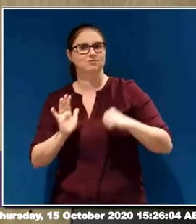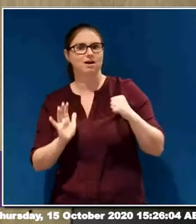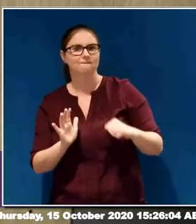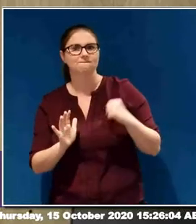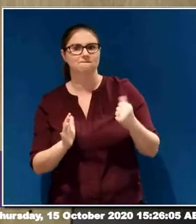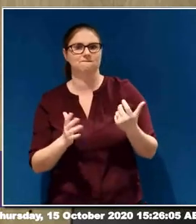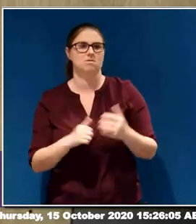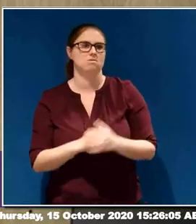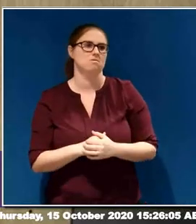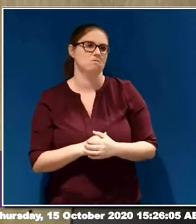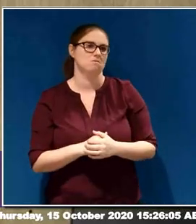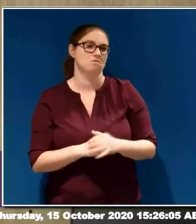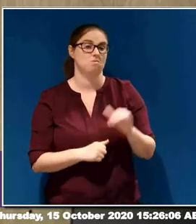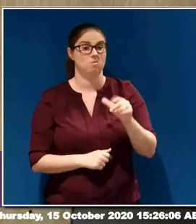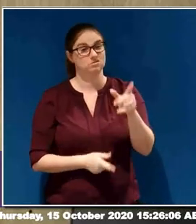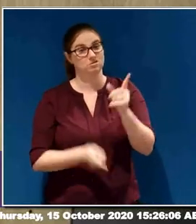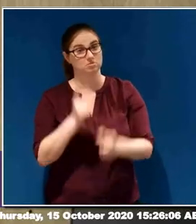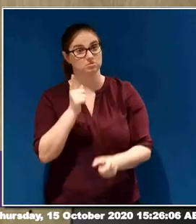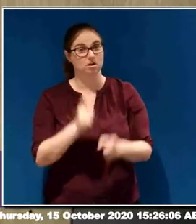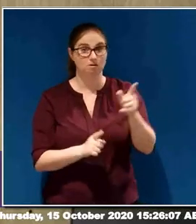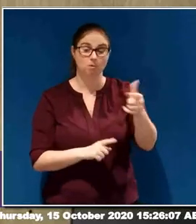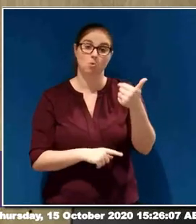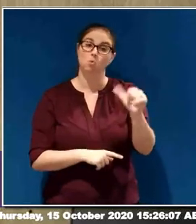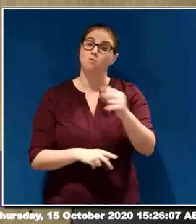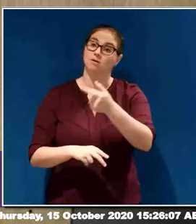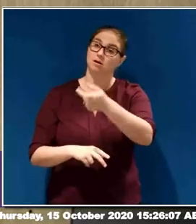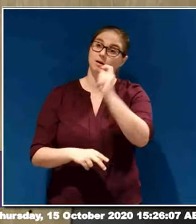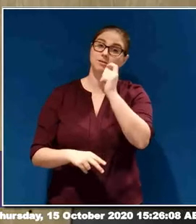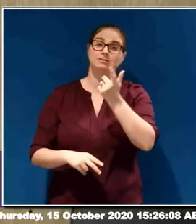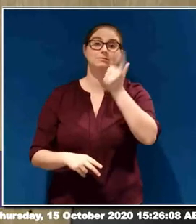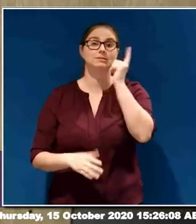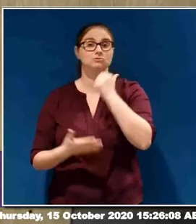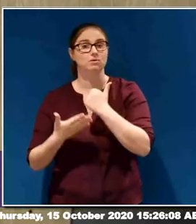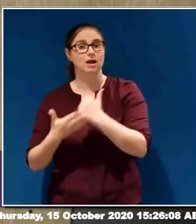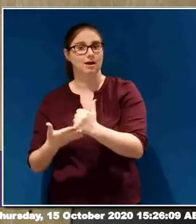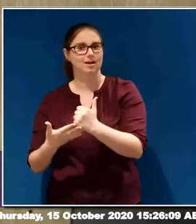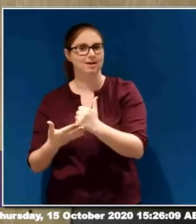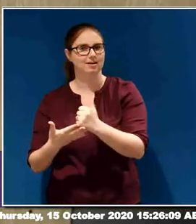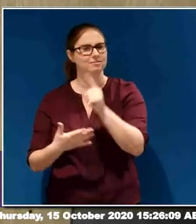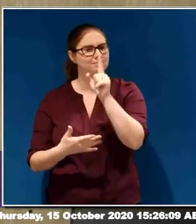It isn't necessarily used for the best, like, the best way, which is to upskill